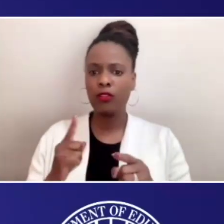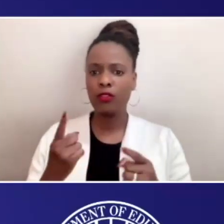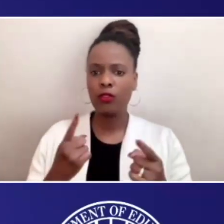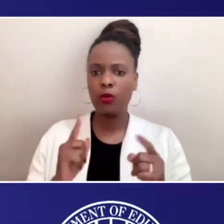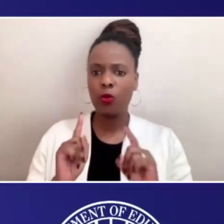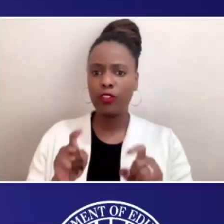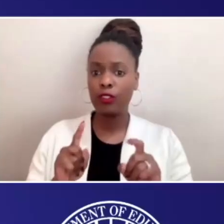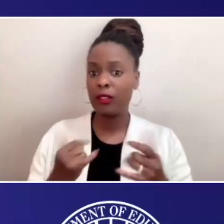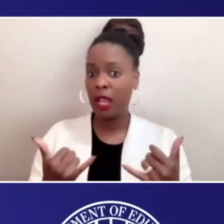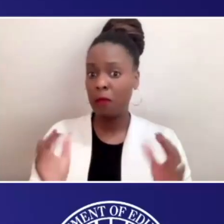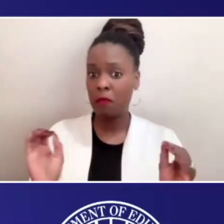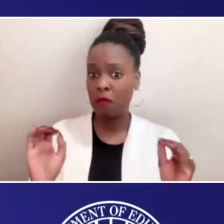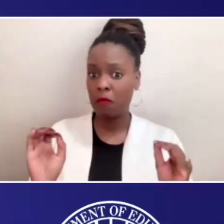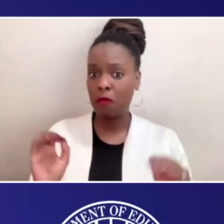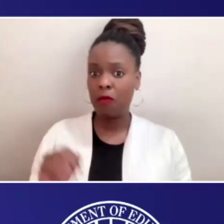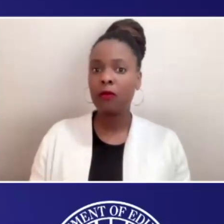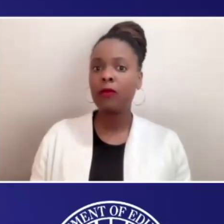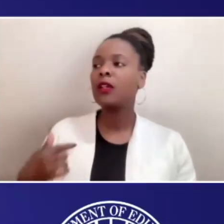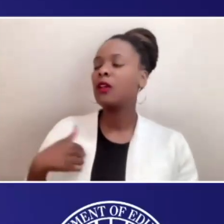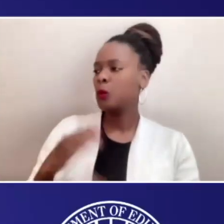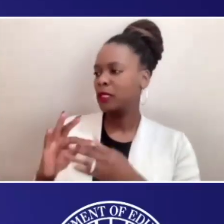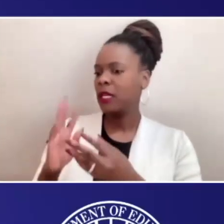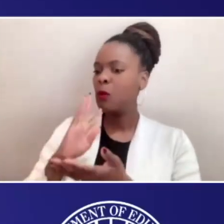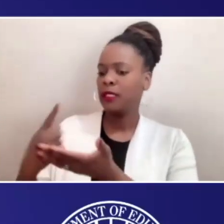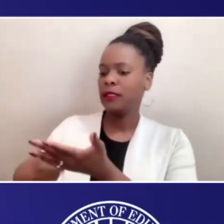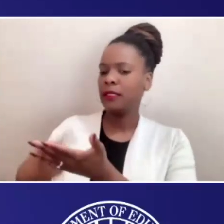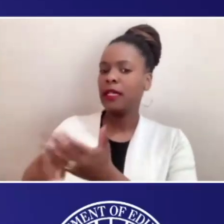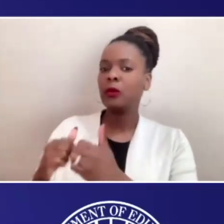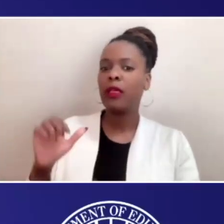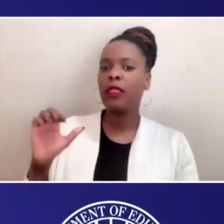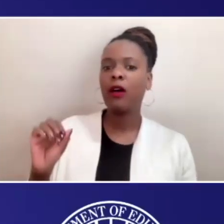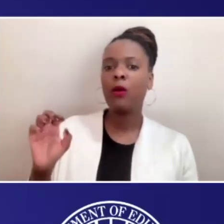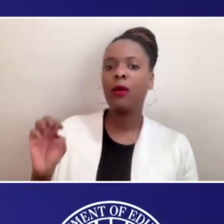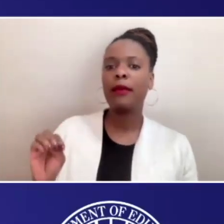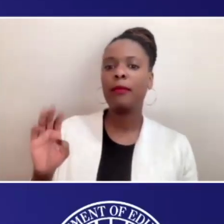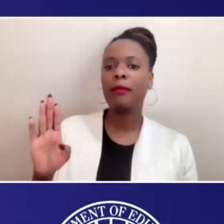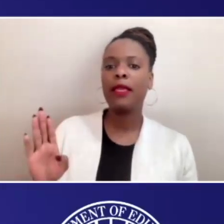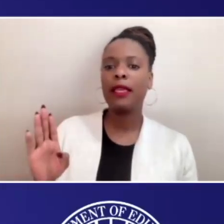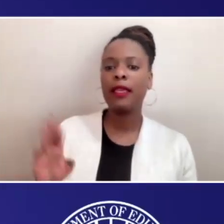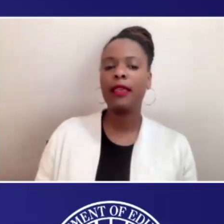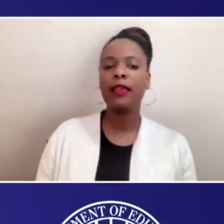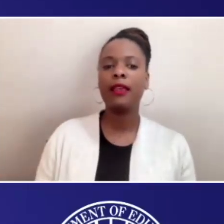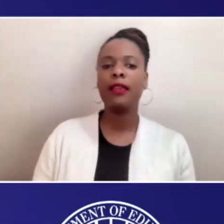I think we said we would confer with OMB and, and Tamy's answer, essentially, we're looking at, at that in